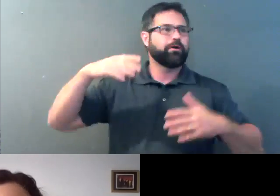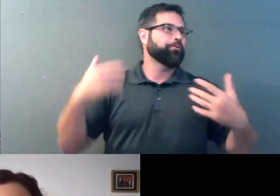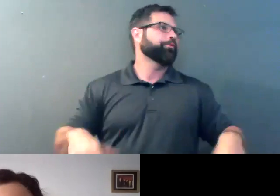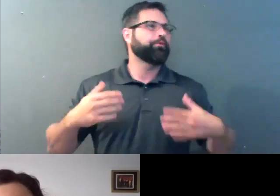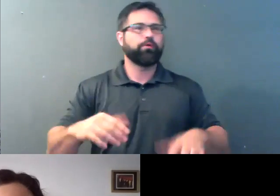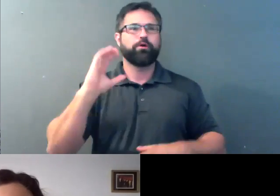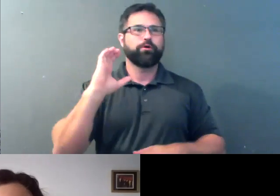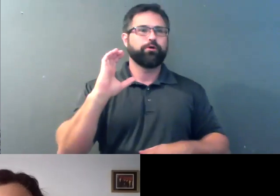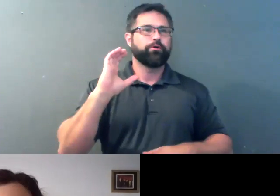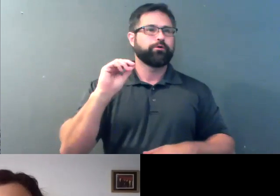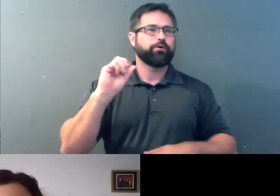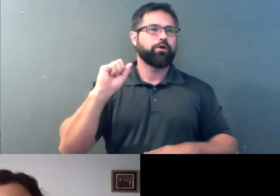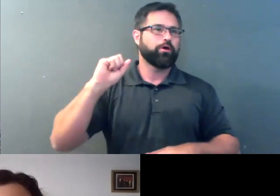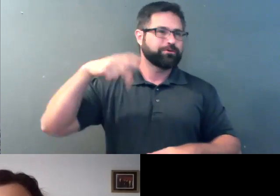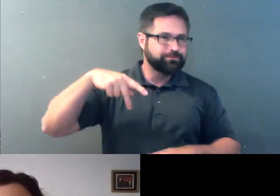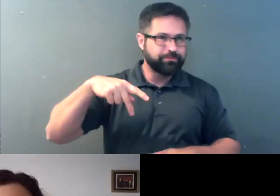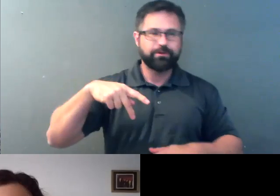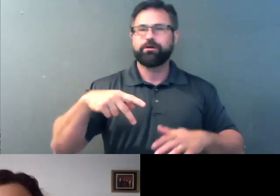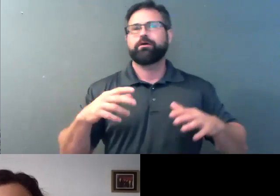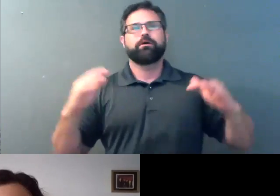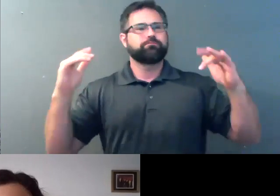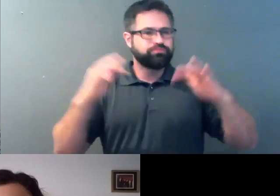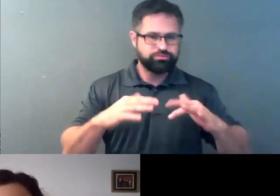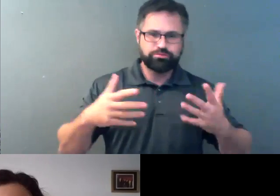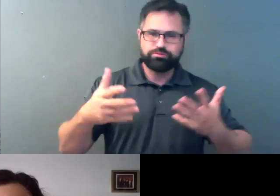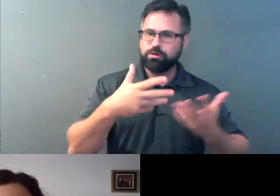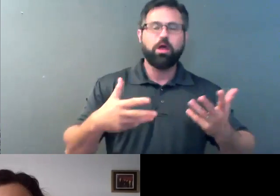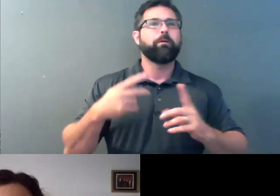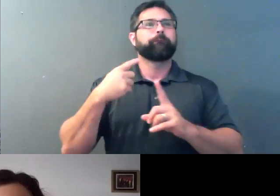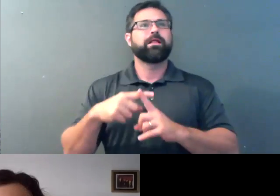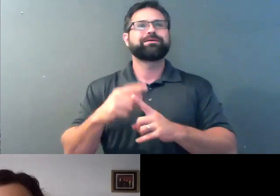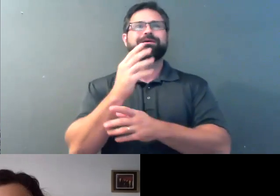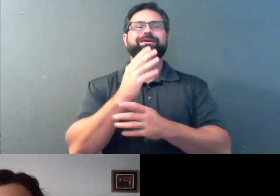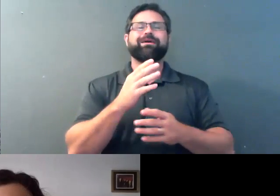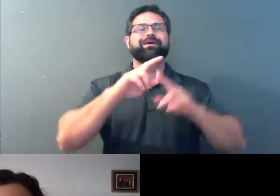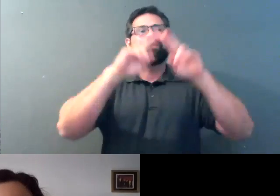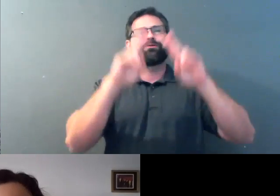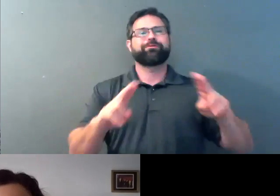with disabilities so tell us what happened after the launch of the es guidelines what what were